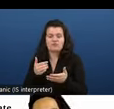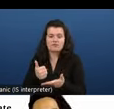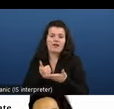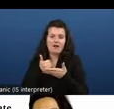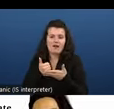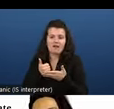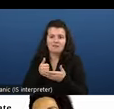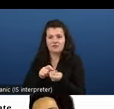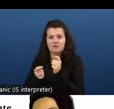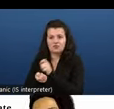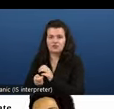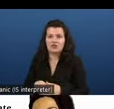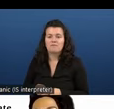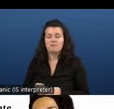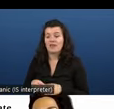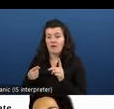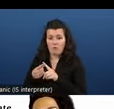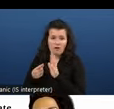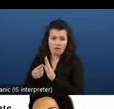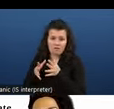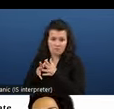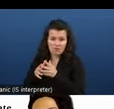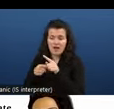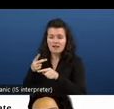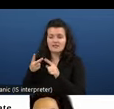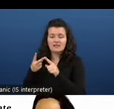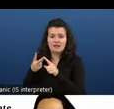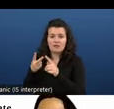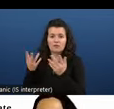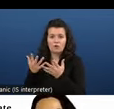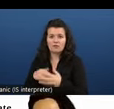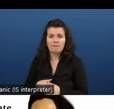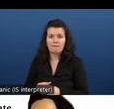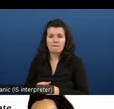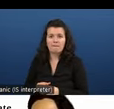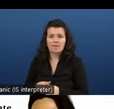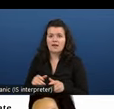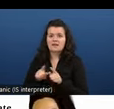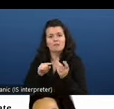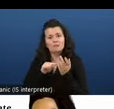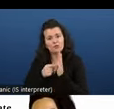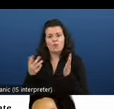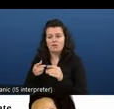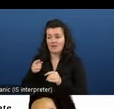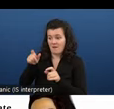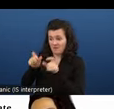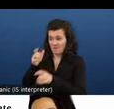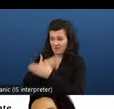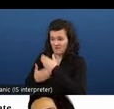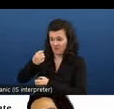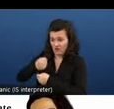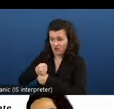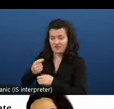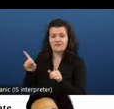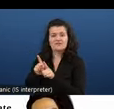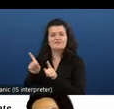to get it shared, is that it's to ensure dignity and income, and the dream house teams are